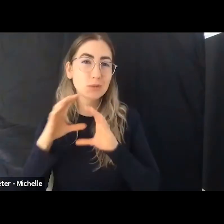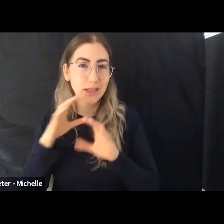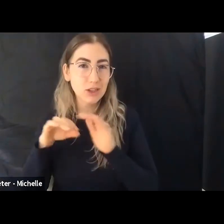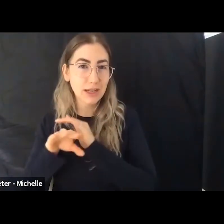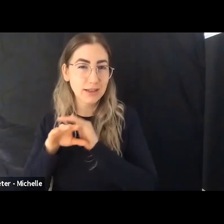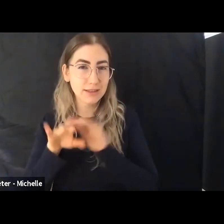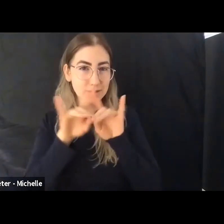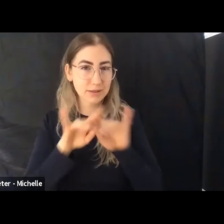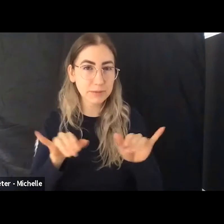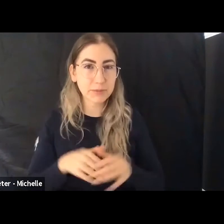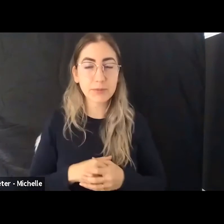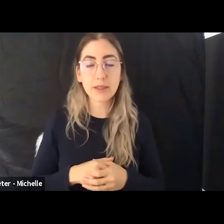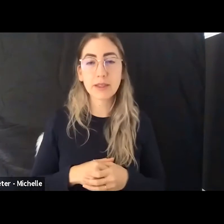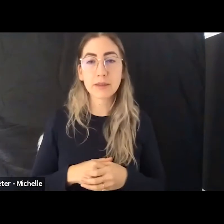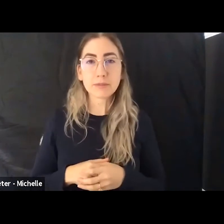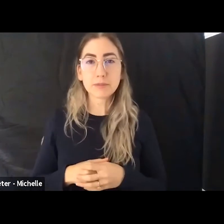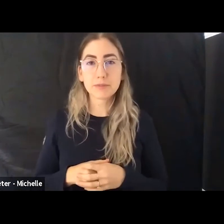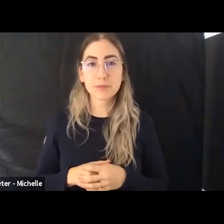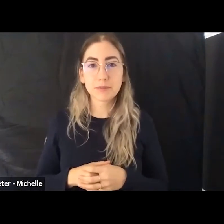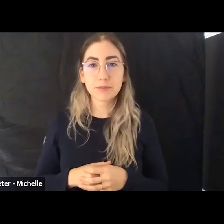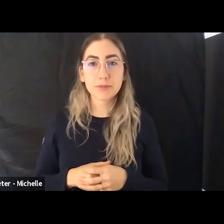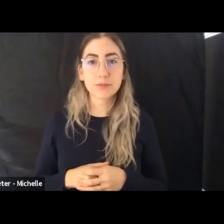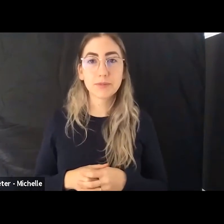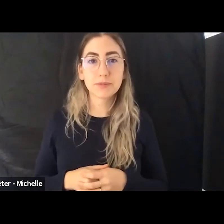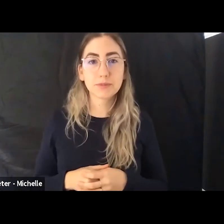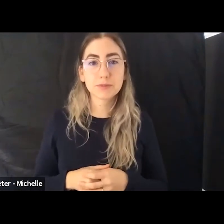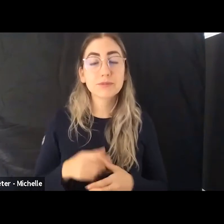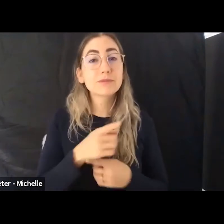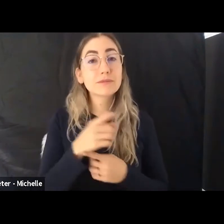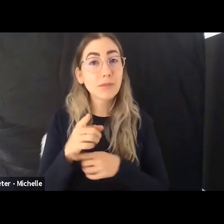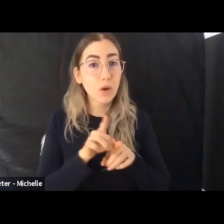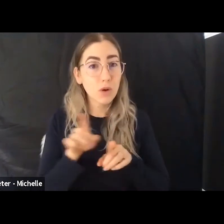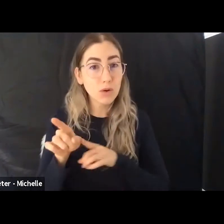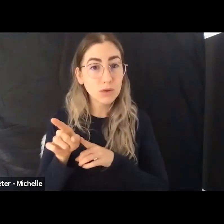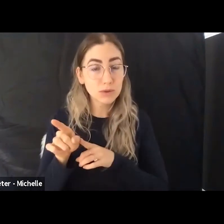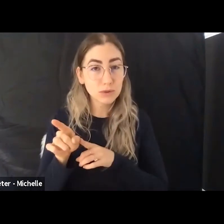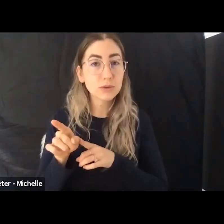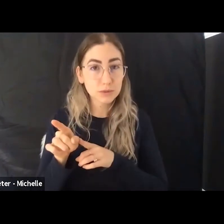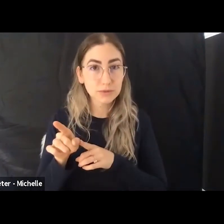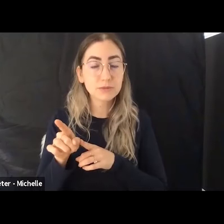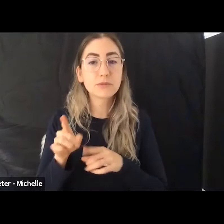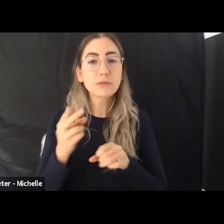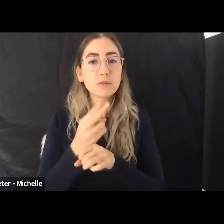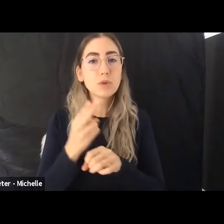AT THE SAME TIME. FOR THOSE WHO WISH, YOU CAN ALSO FOR THOSE WHO WISH, YOU CAN ALSO ACCESS A STREAMTEXT TO BE ACCESS A STREAMTEXT TO BE ABLE TO SEE THE CAPTIONS ON A SEPARATE SCREEN AND THE LINK